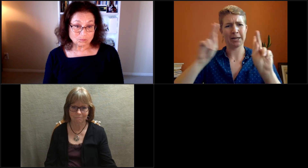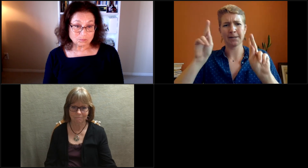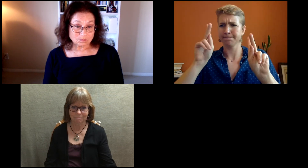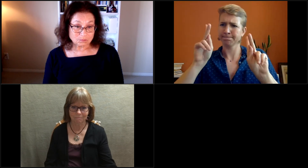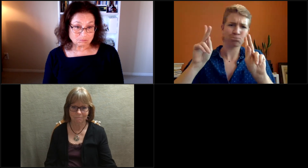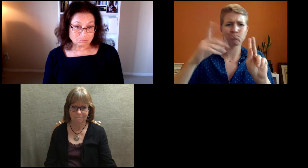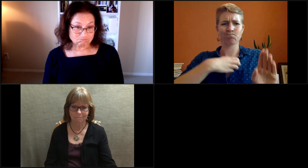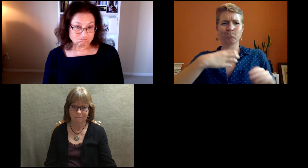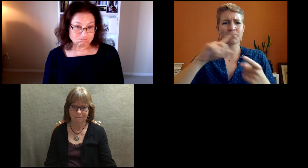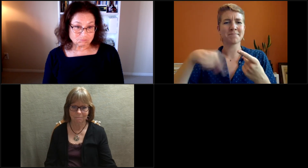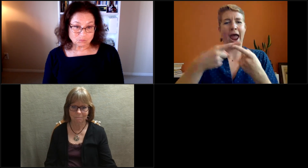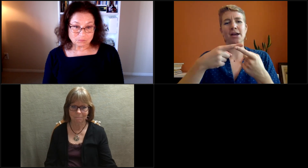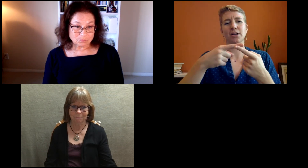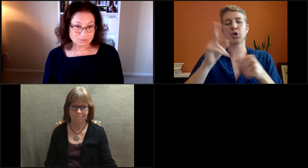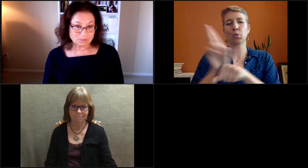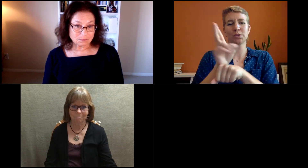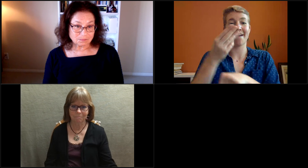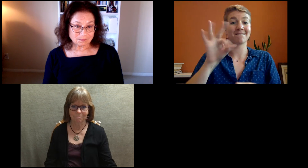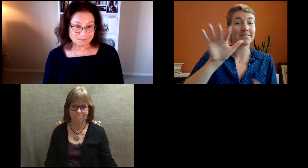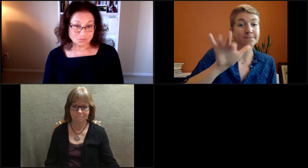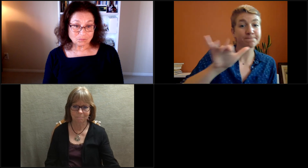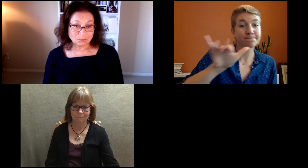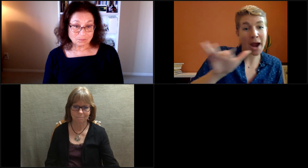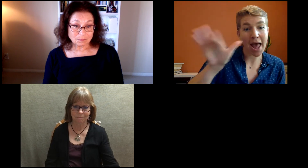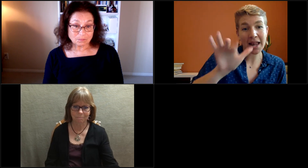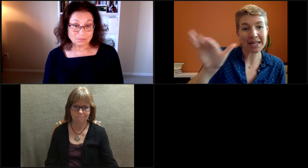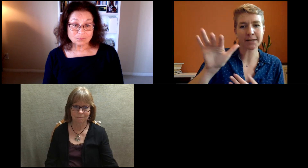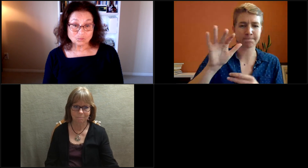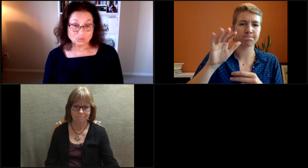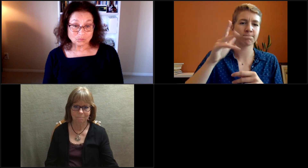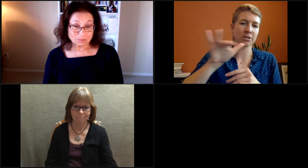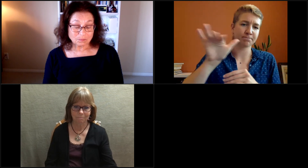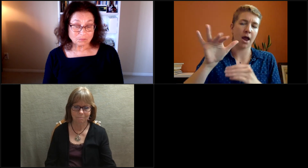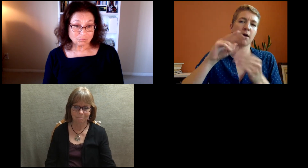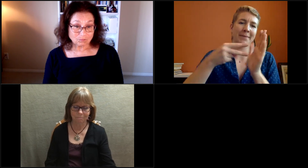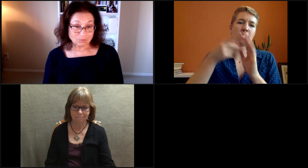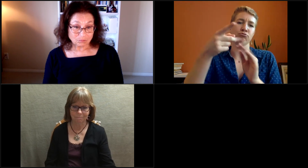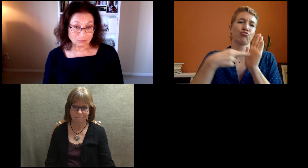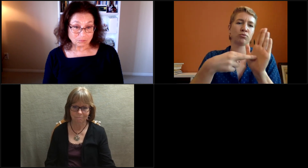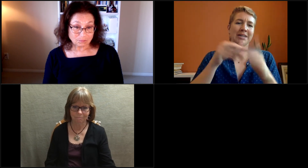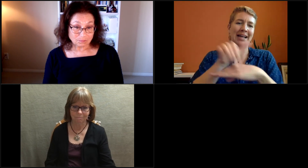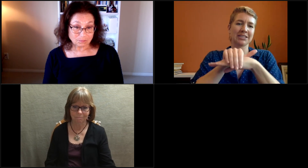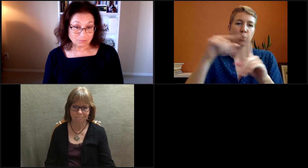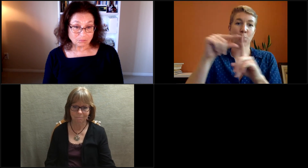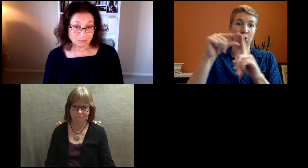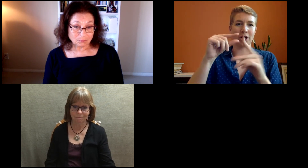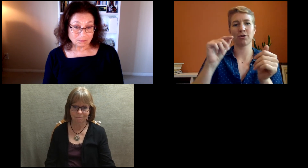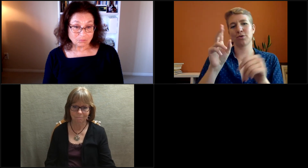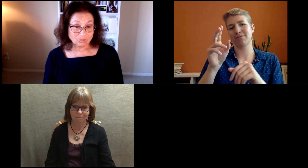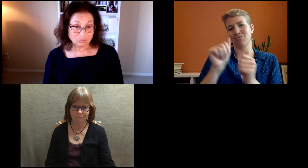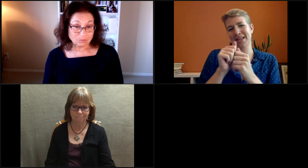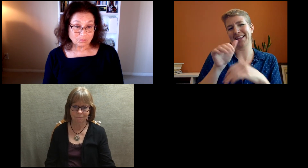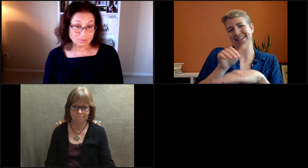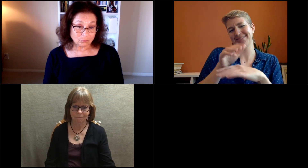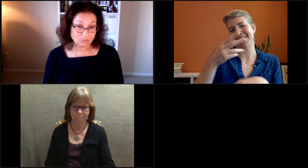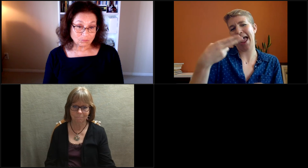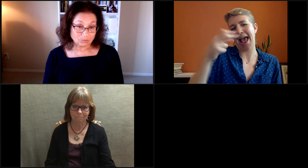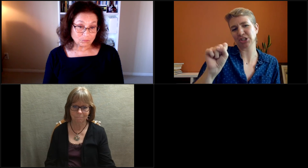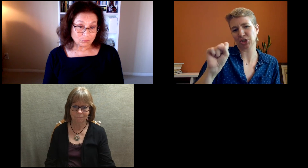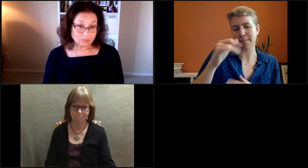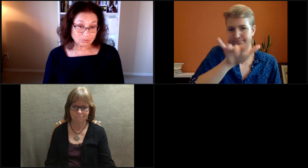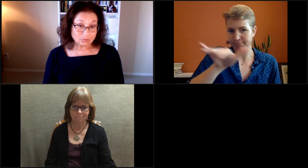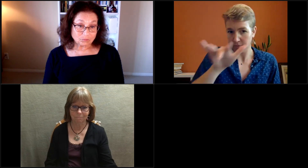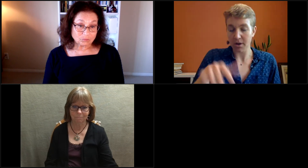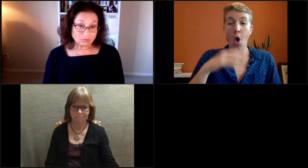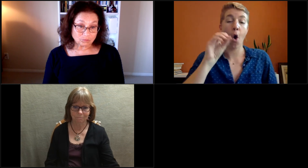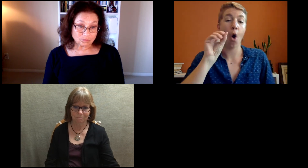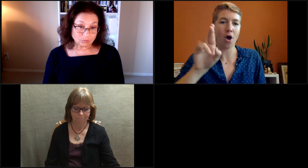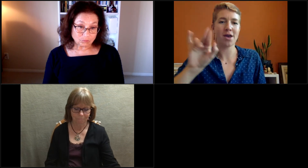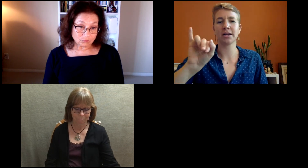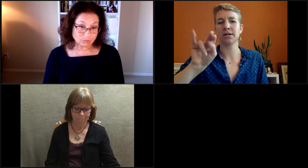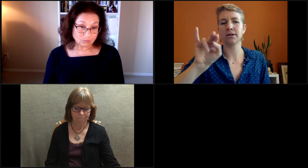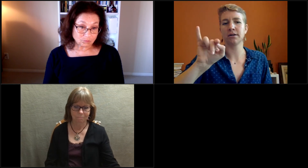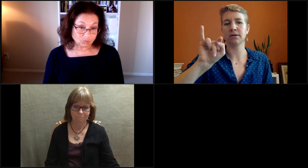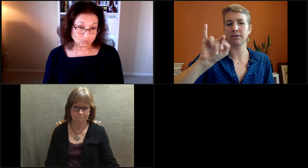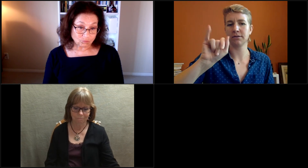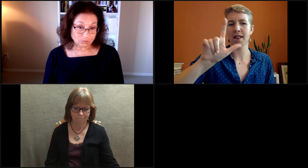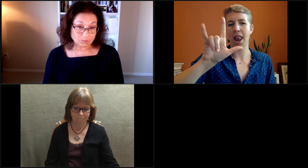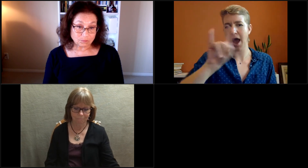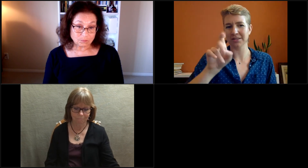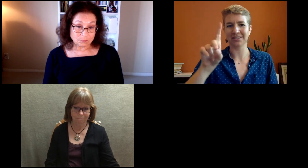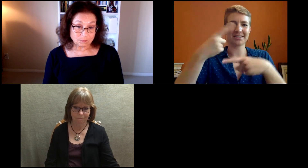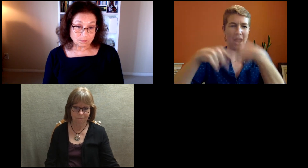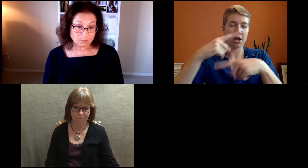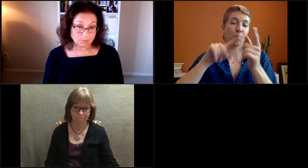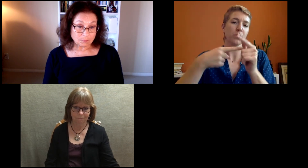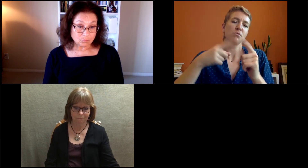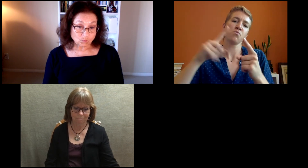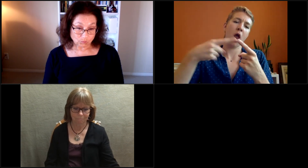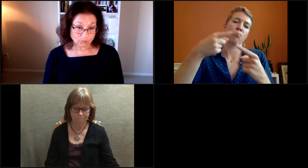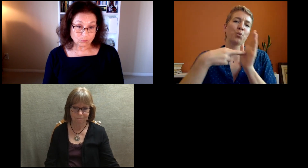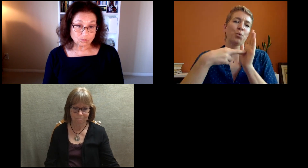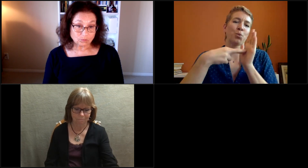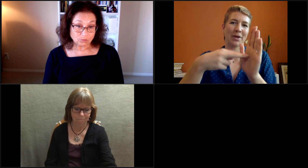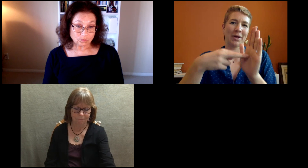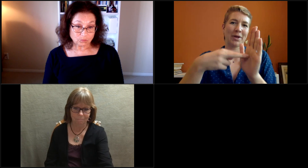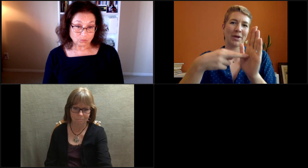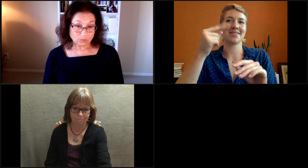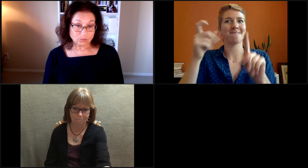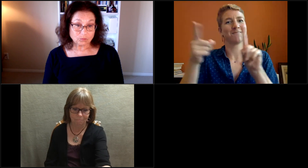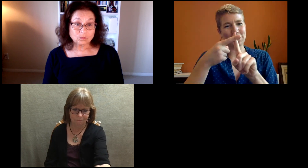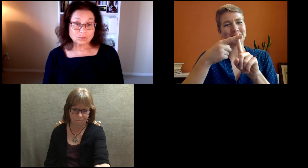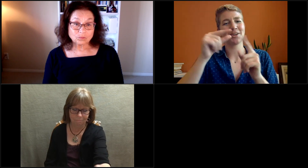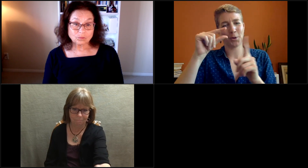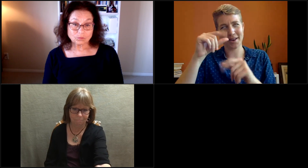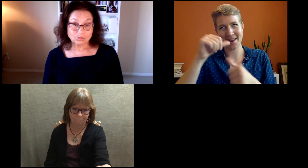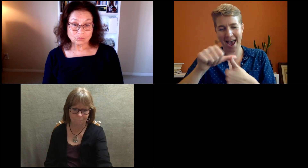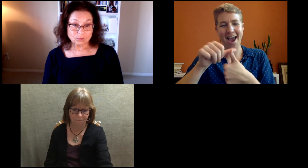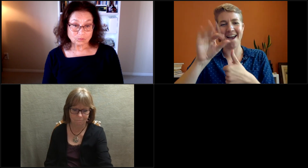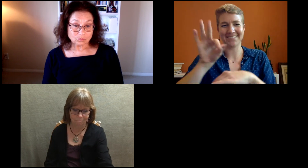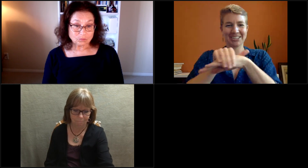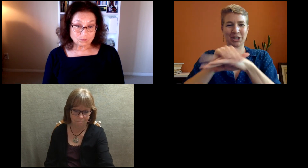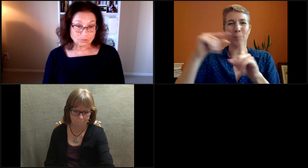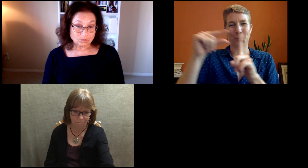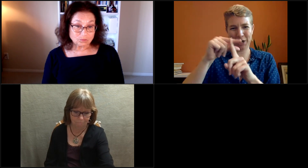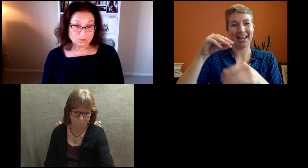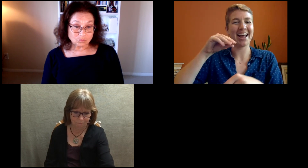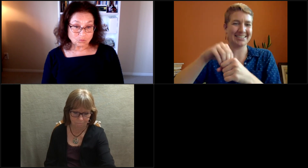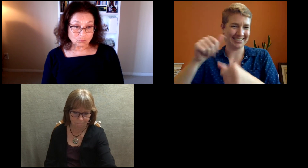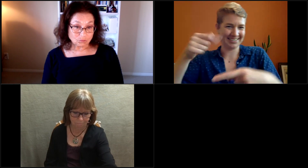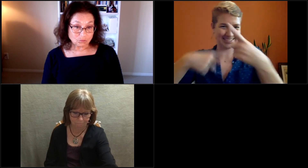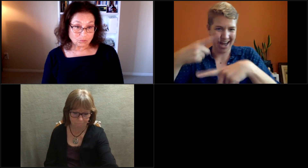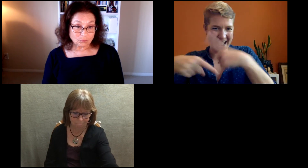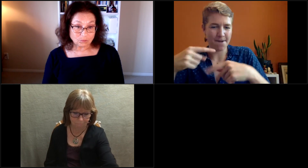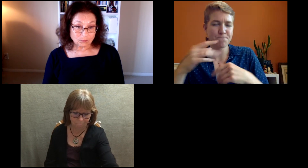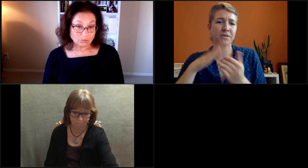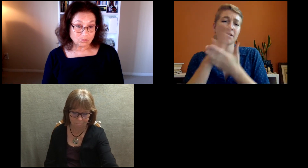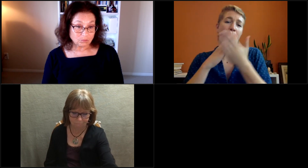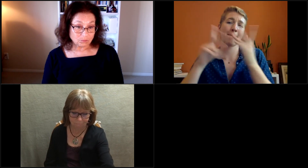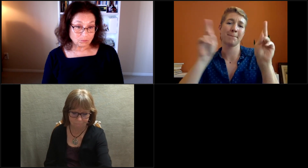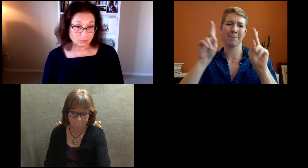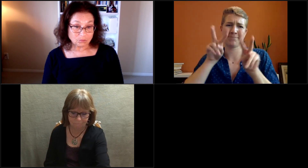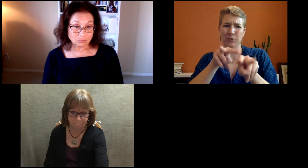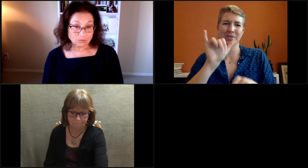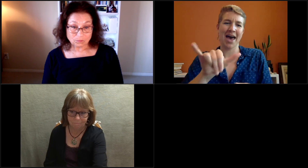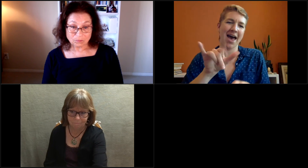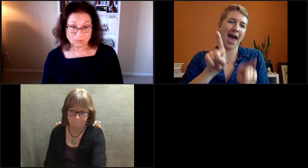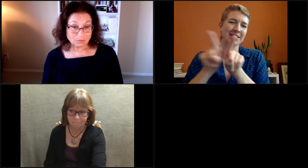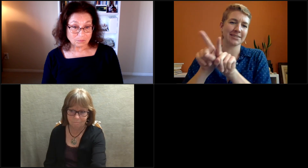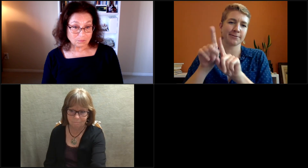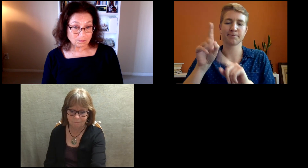I think recently there’s been more signers being aware and resistant to the use of the representation of English in the use of ASL, which would be fingerspelling or also referred to as “initialize” signs. Which is when you represent the letter of the English word that you are signing by using the letter.